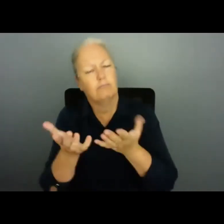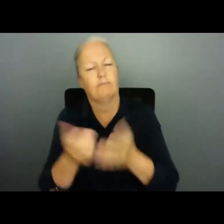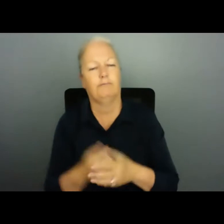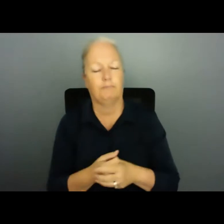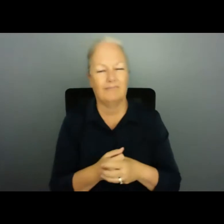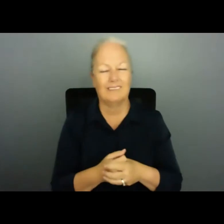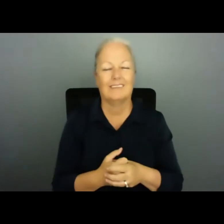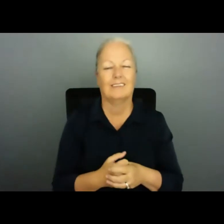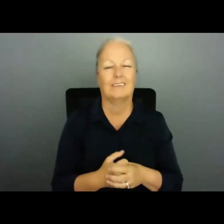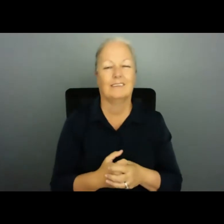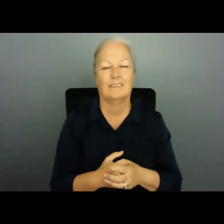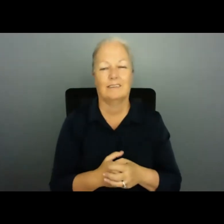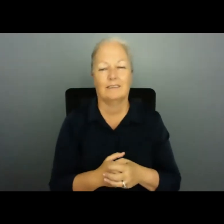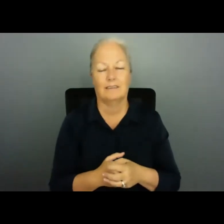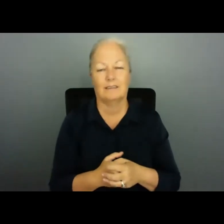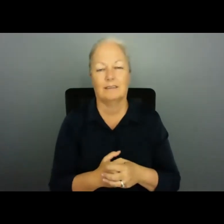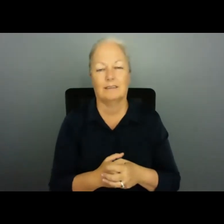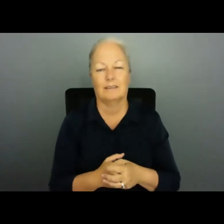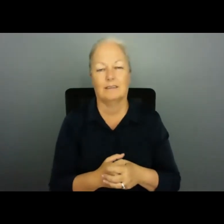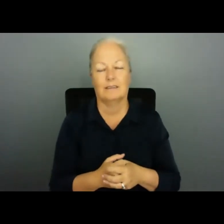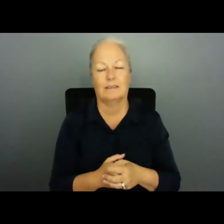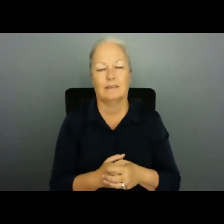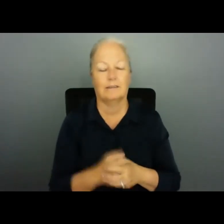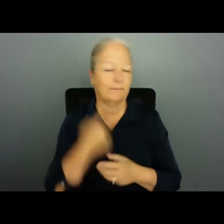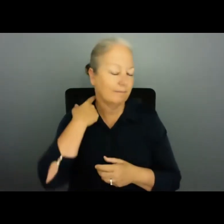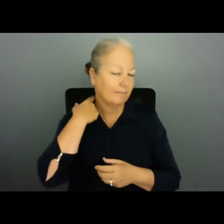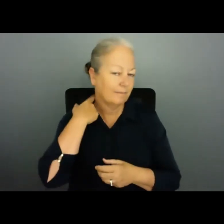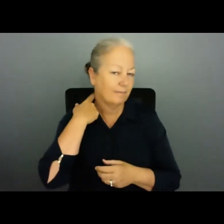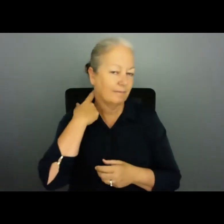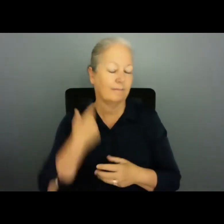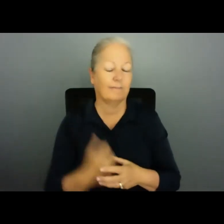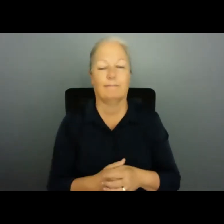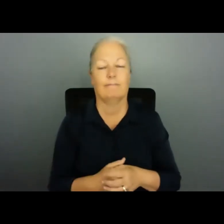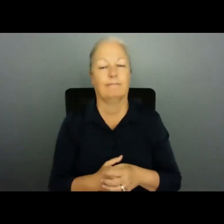address our needs presented from within the wider disability movement the recognition of the right